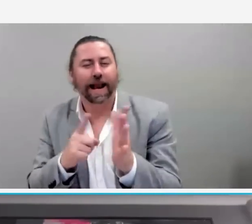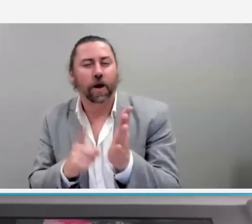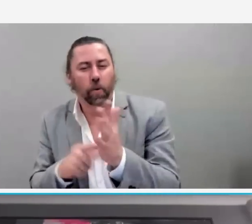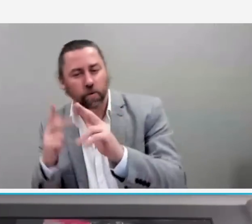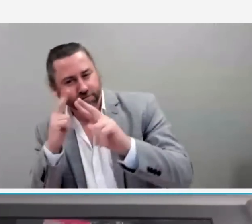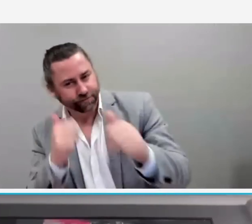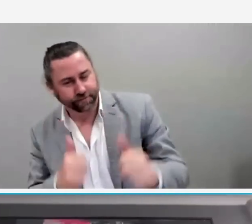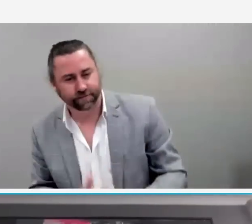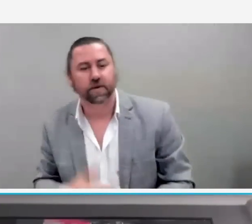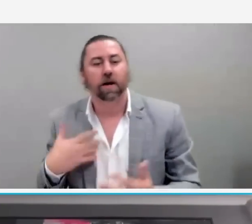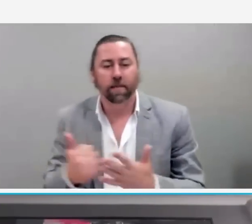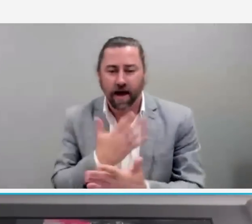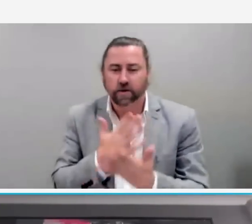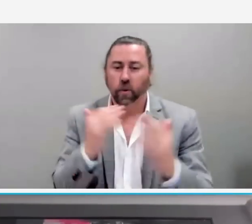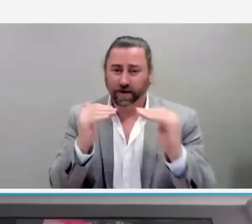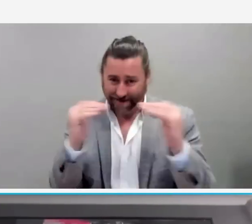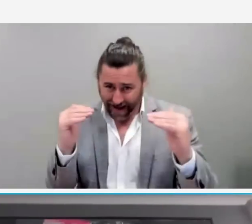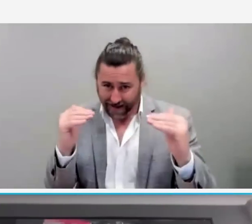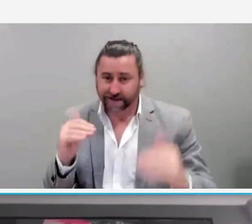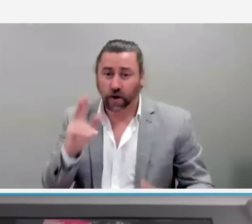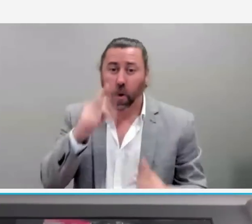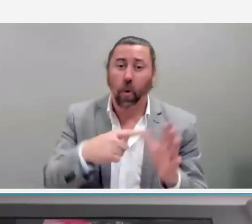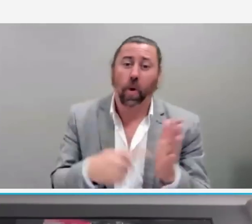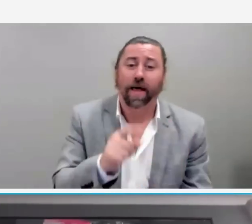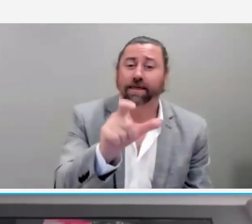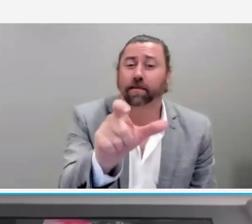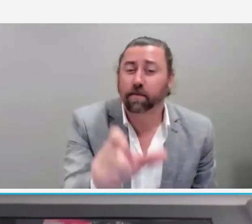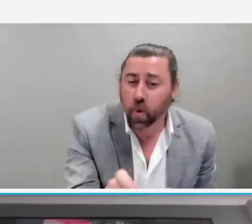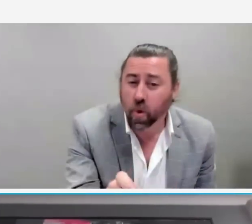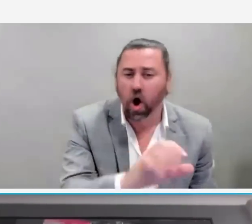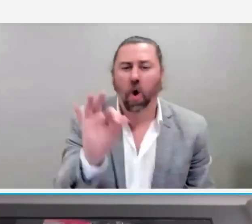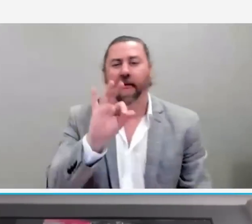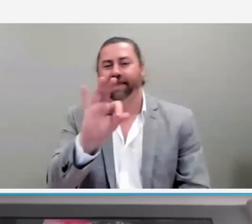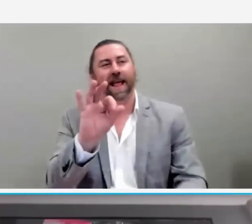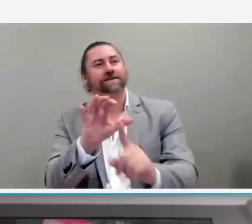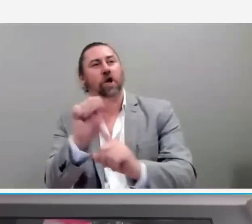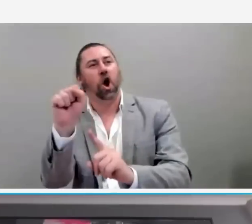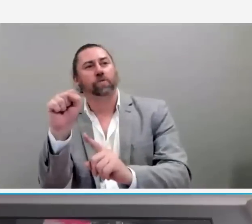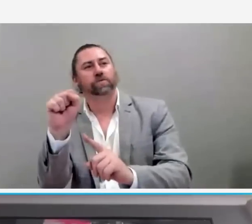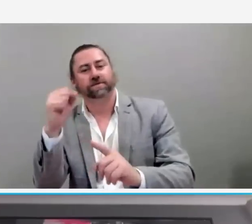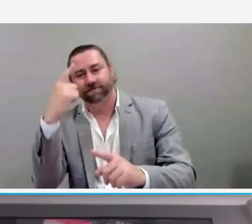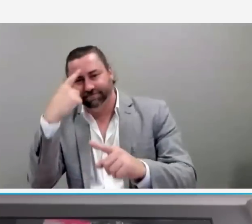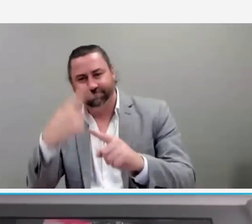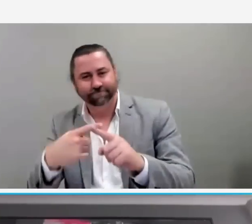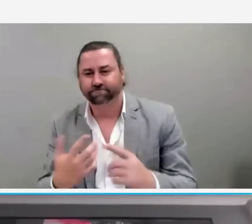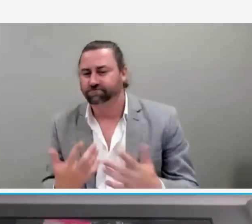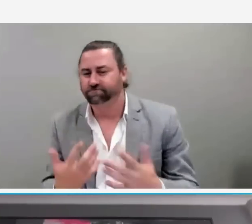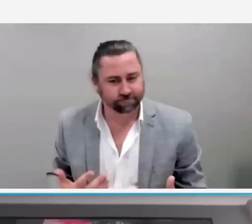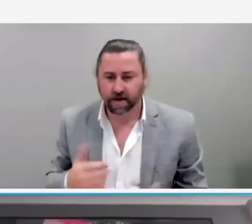standards and focus on the person not the diagnosis. And similarly diversity must be implicit throughout the standards.